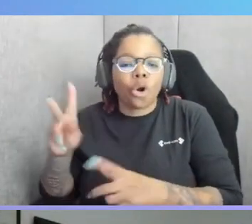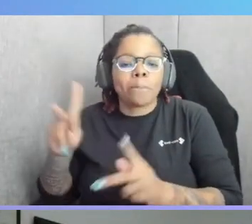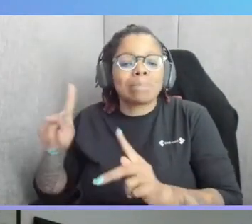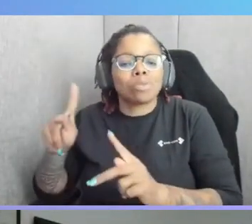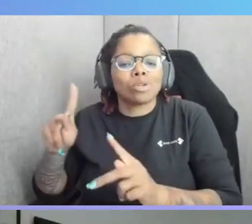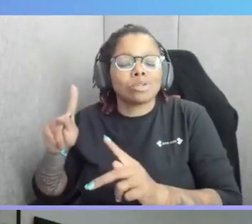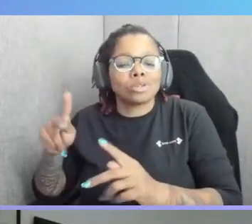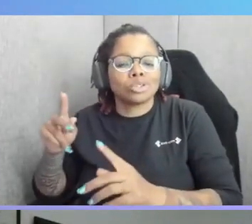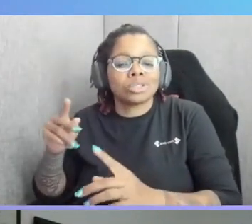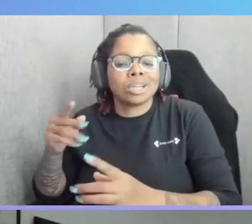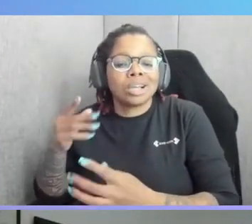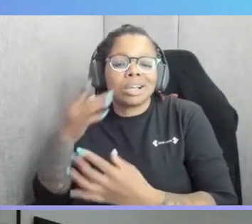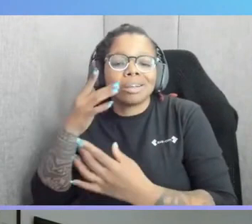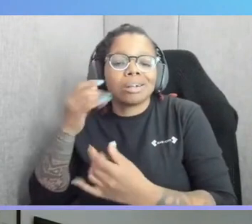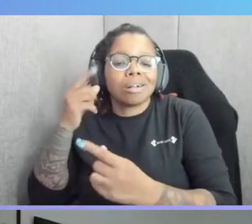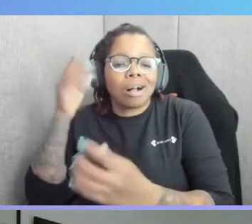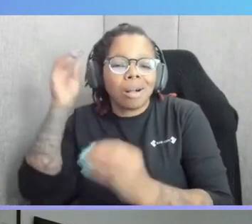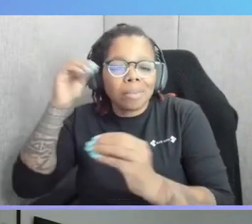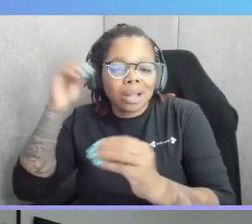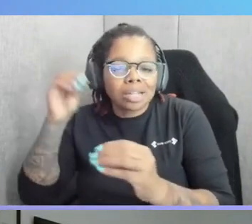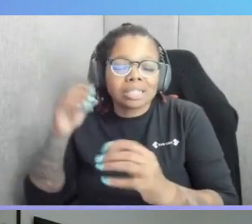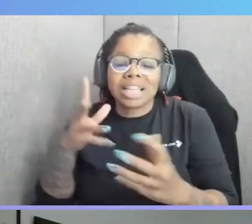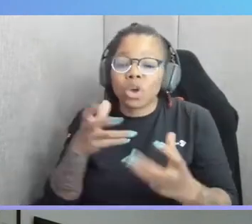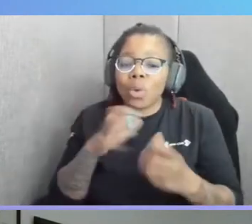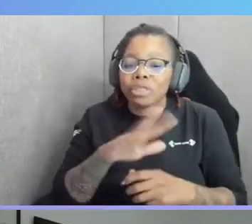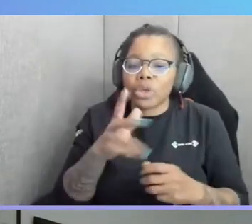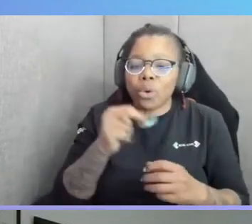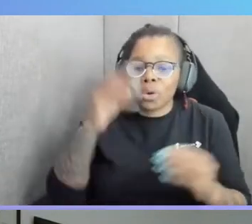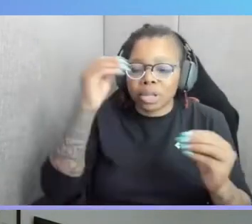conclusions, makes that idea of a query and response system much